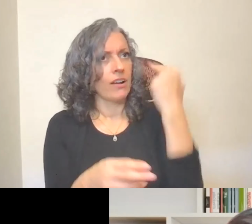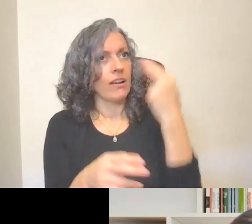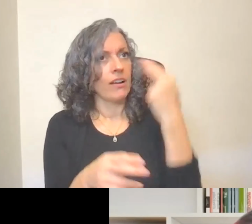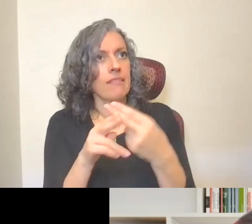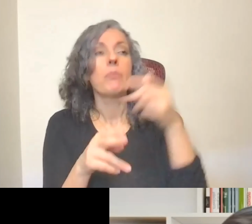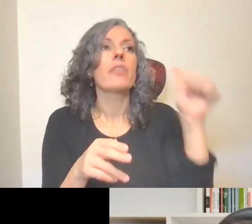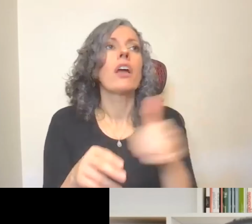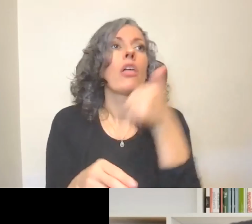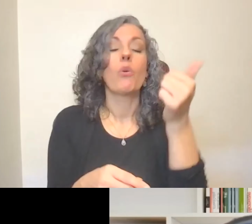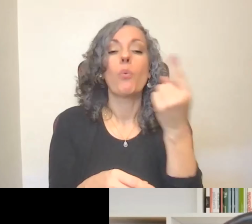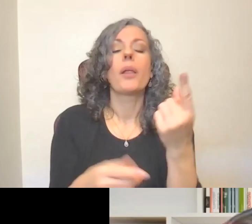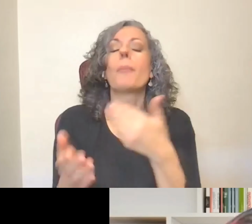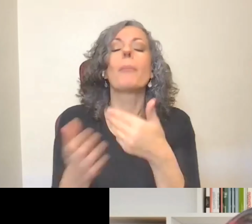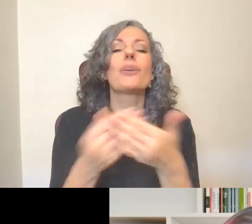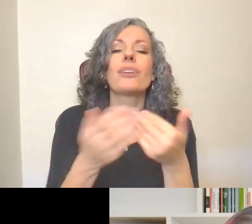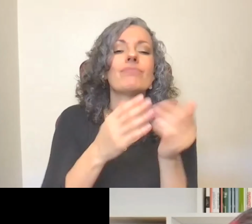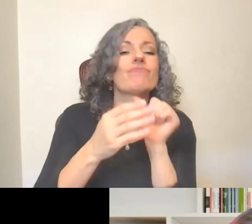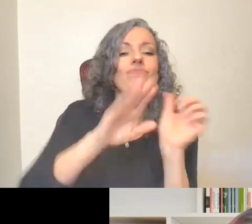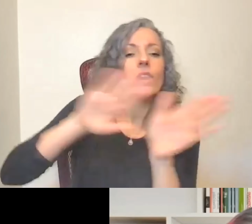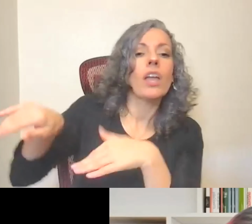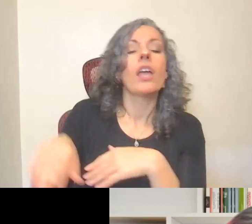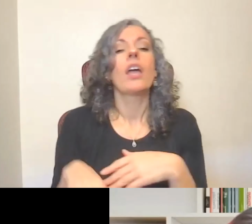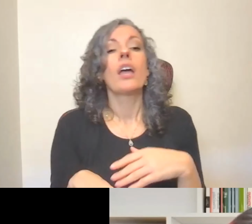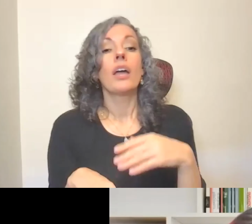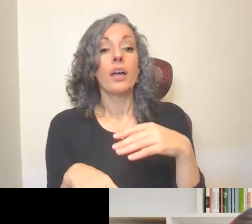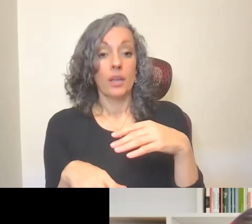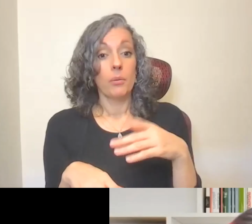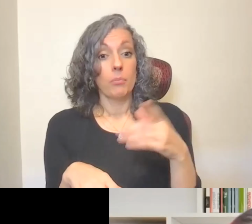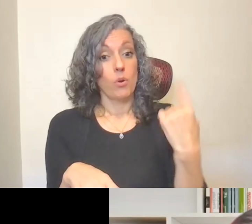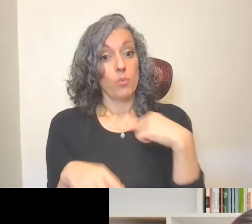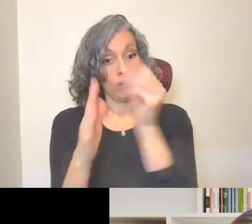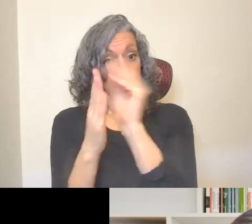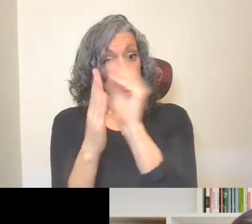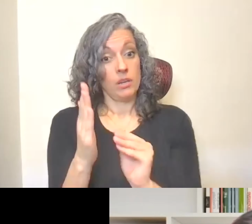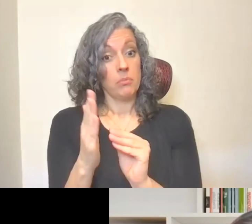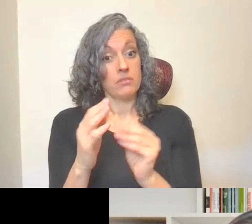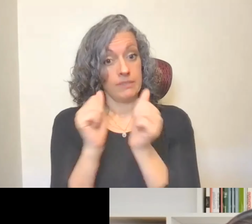never mind. But, yeah, there was another one where I could put this kind of things. So yeah, I'm lucky